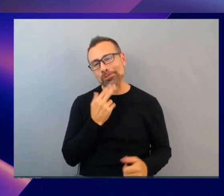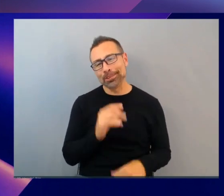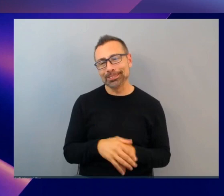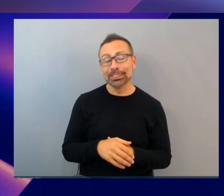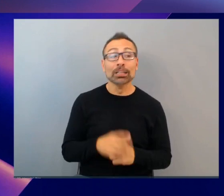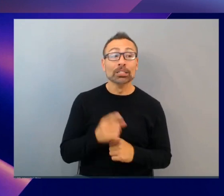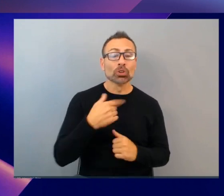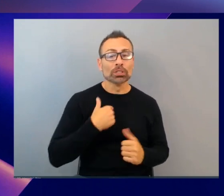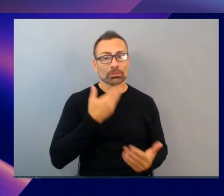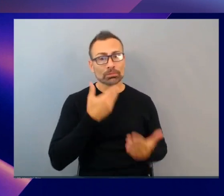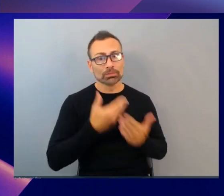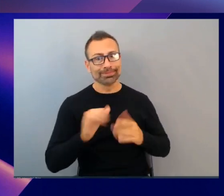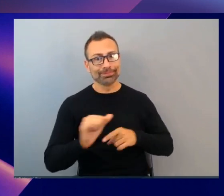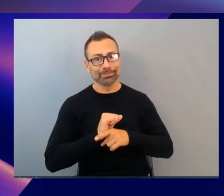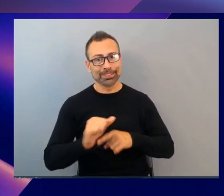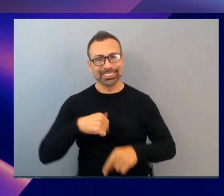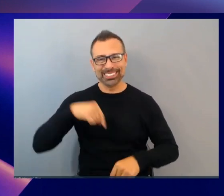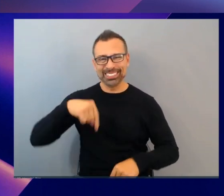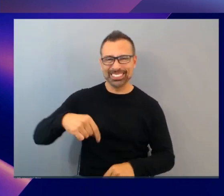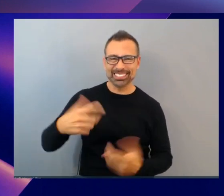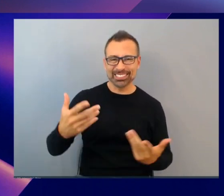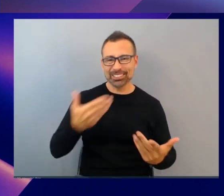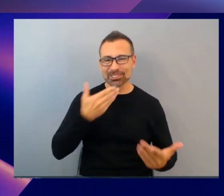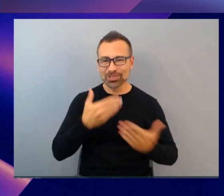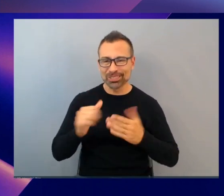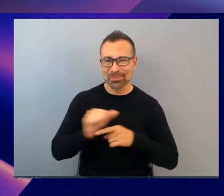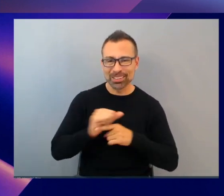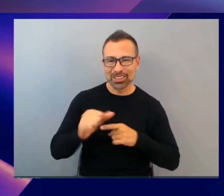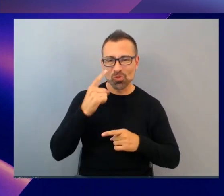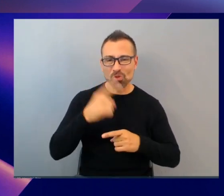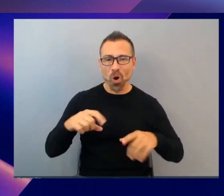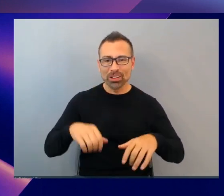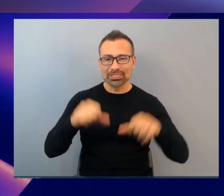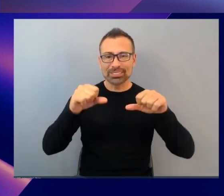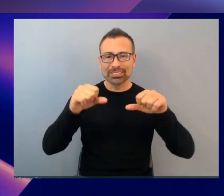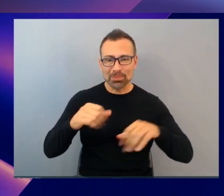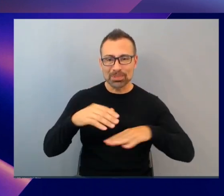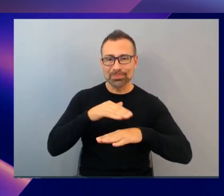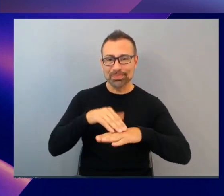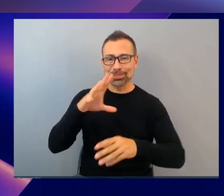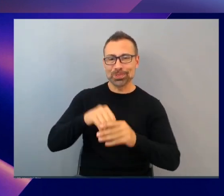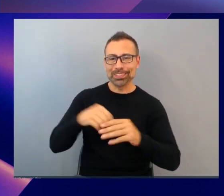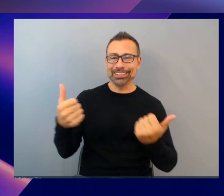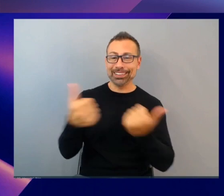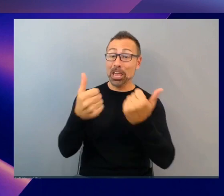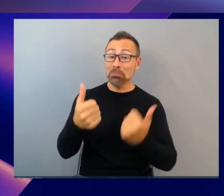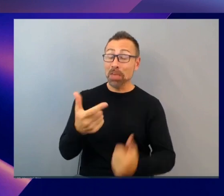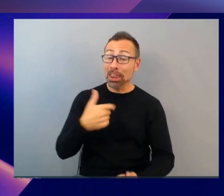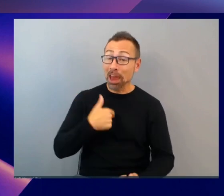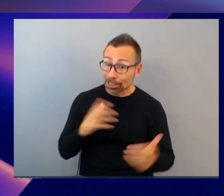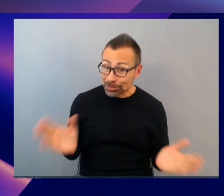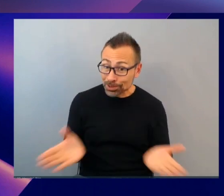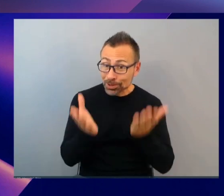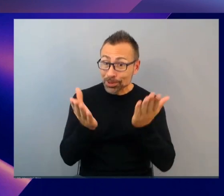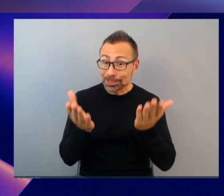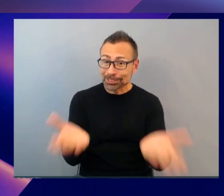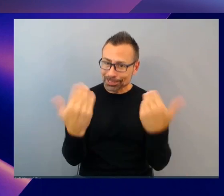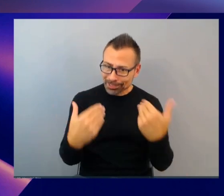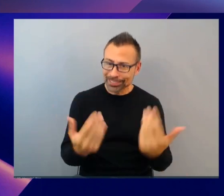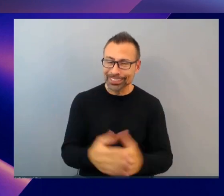this very cute practice of pet adoptions in the game, which I highly encourage. And there are some things flying over my head here.